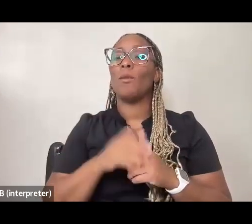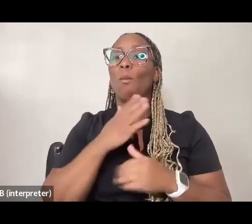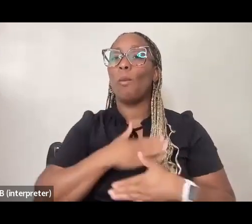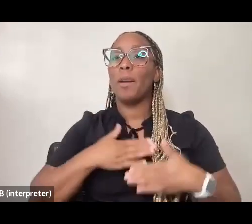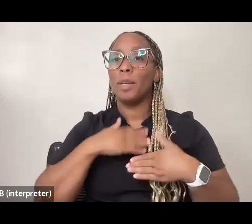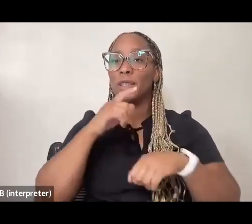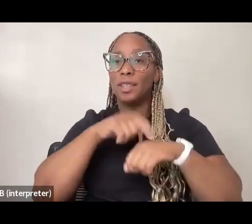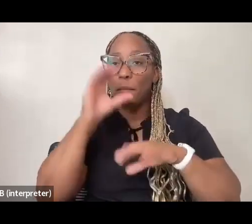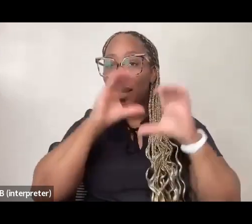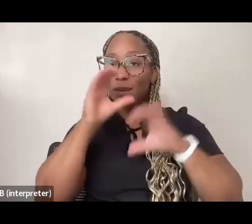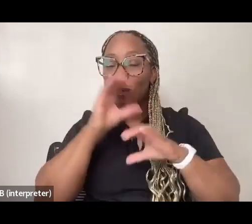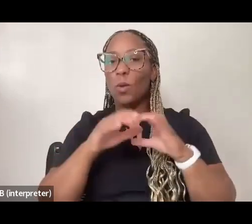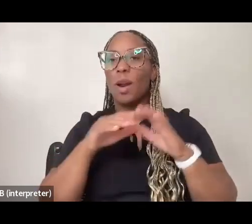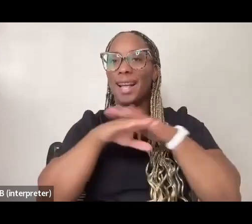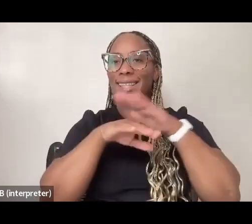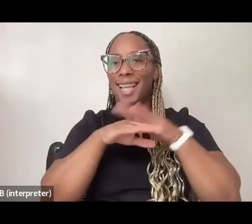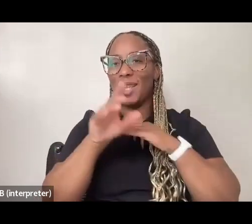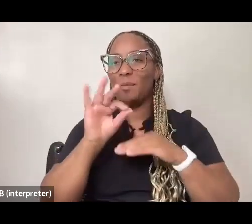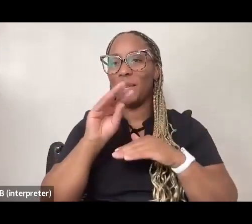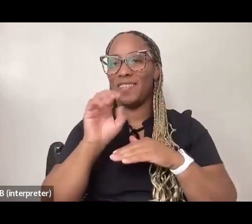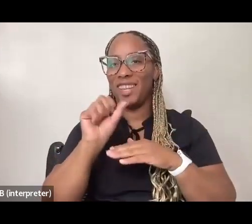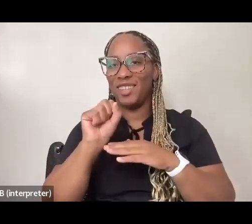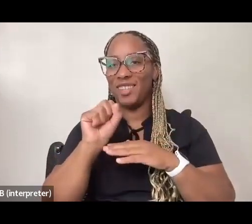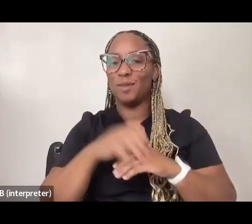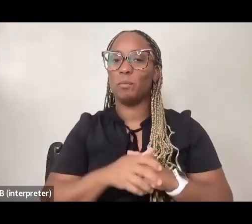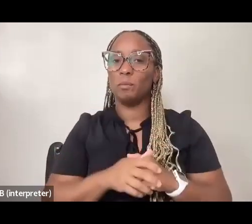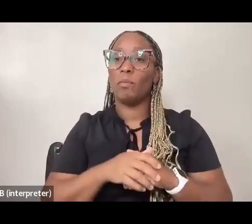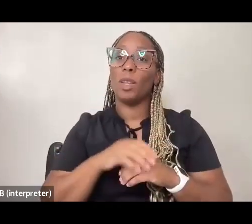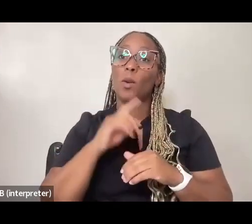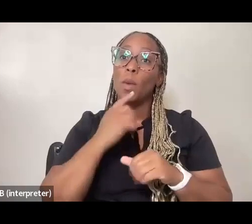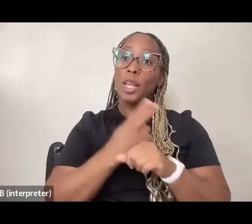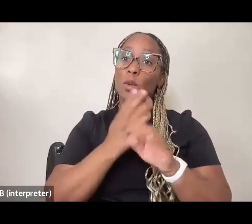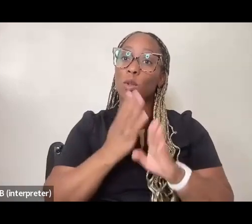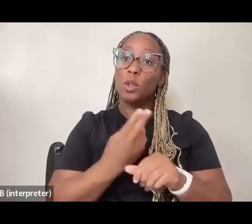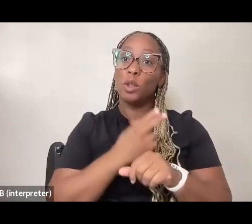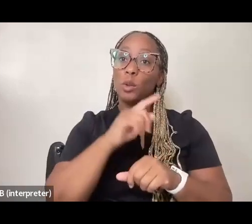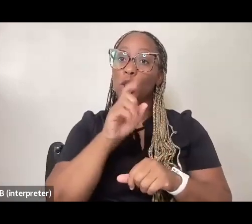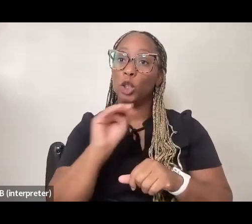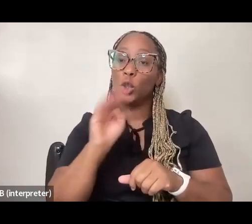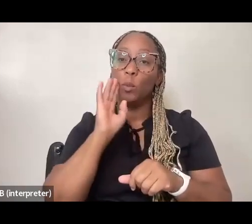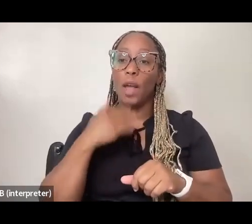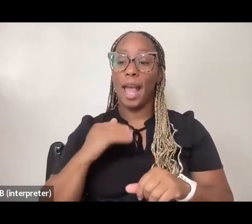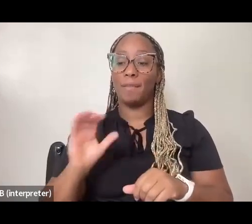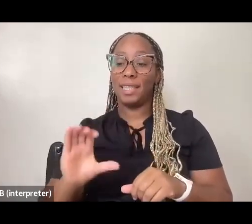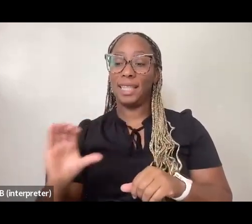features in zoom. When users are in a zoo meeting, they will have a CC button at the bottom of their screen to